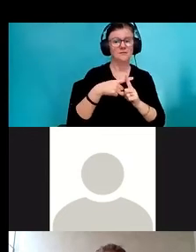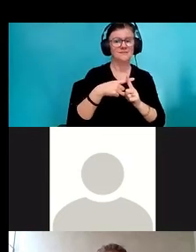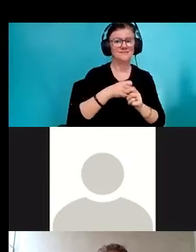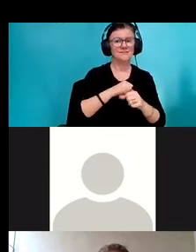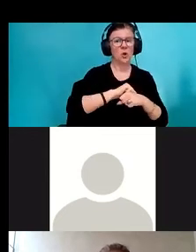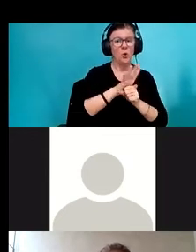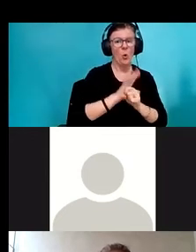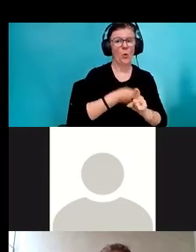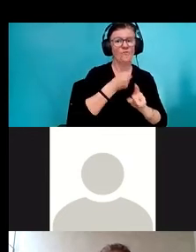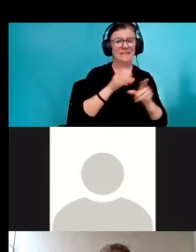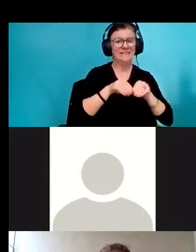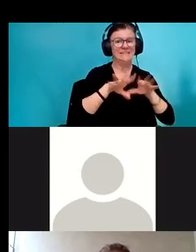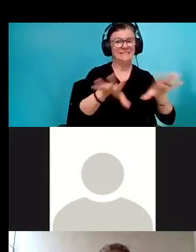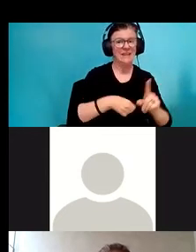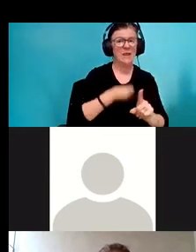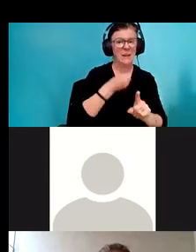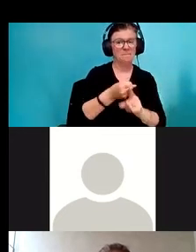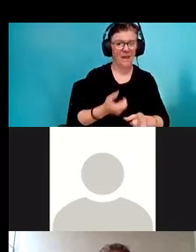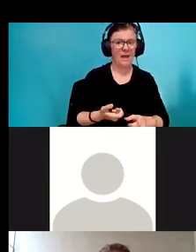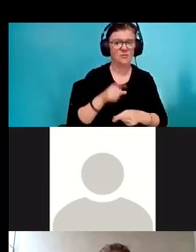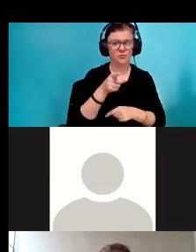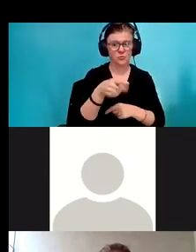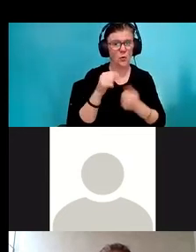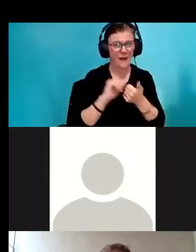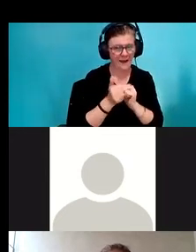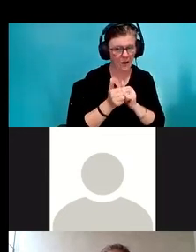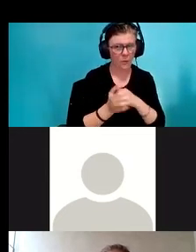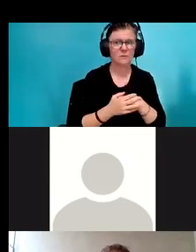You can get into the details here.